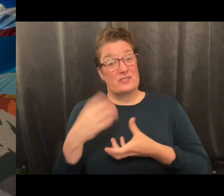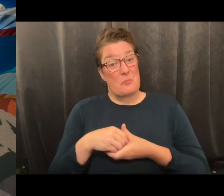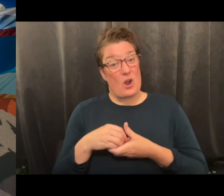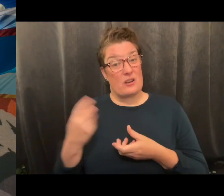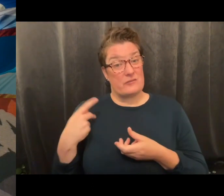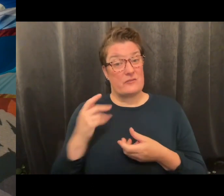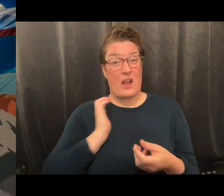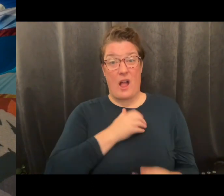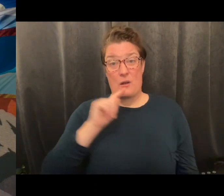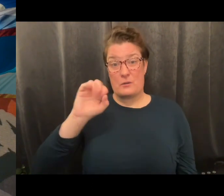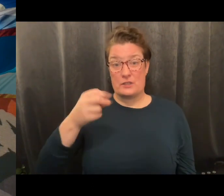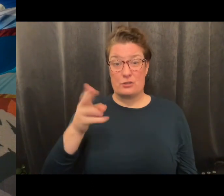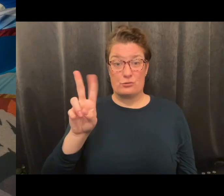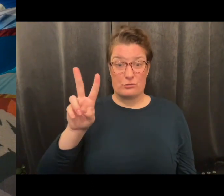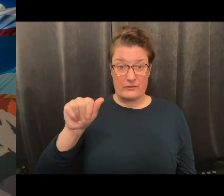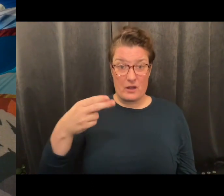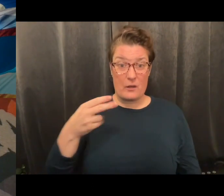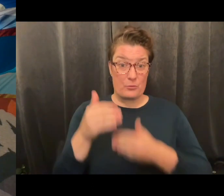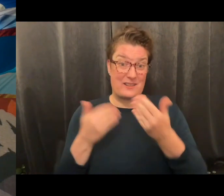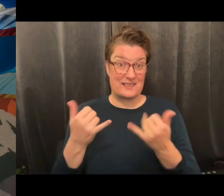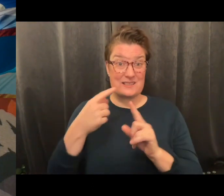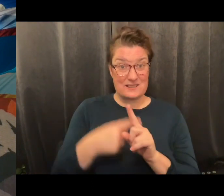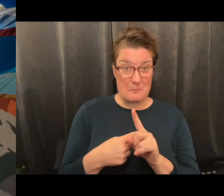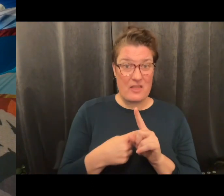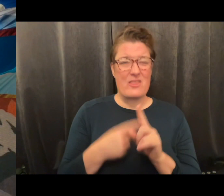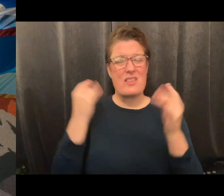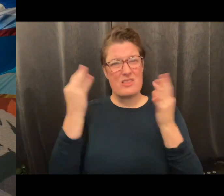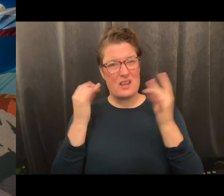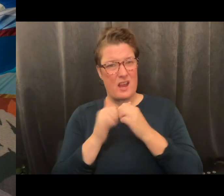ways that we all can move those resources around and not thinking